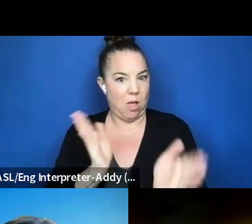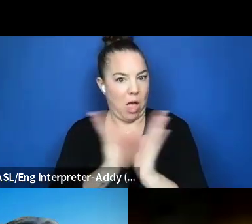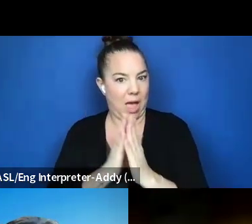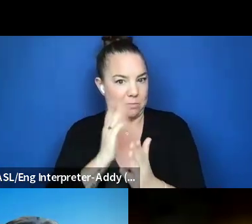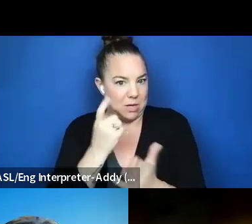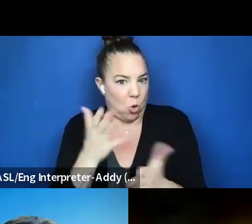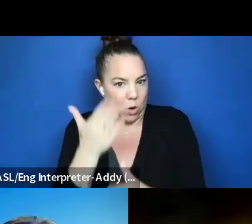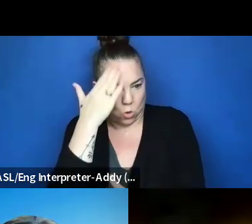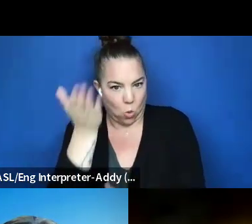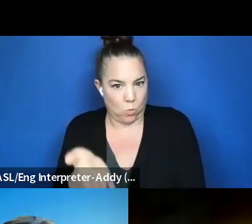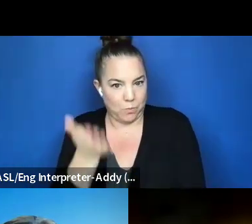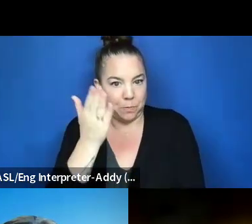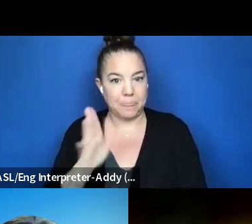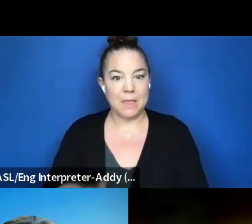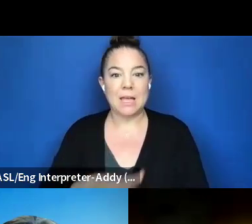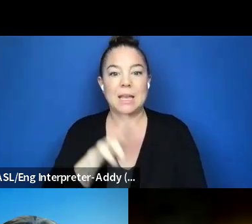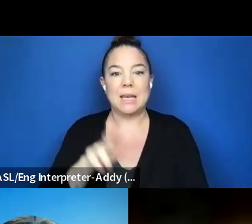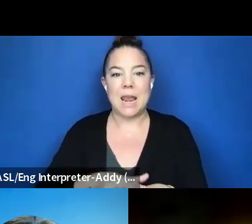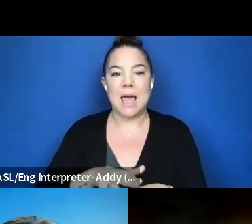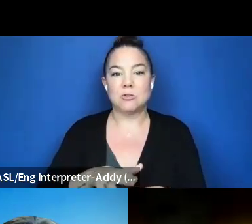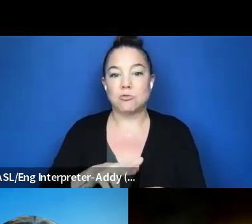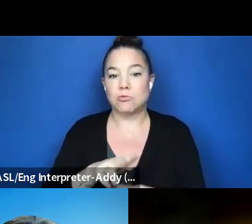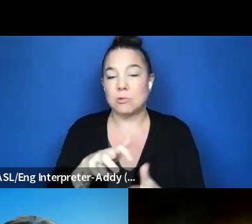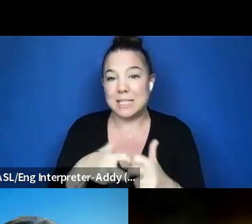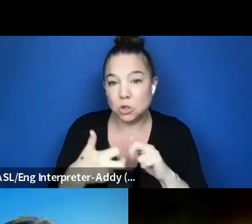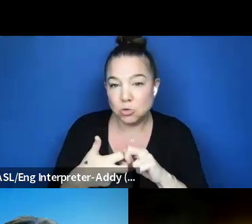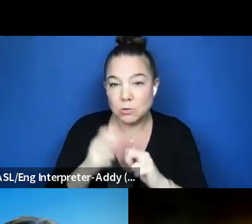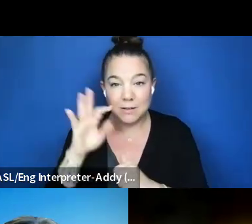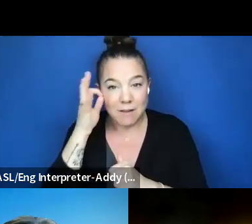Lauren Baker: But any national issues or federal issues I would love to be a part